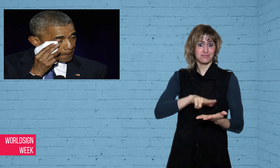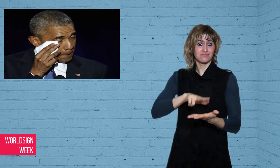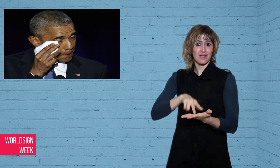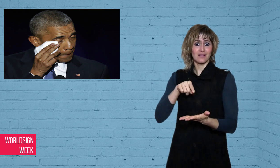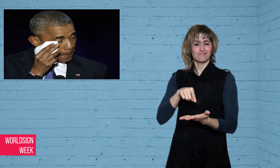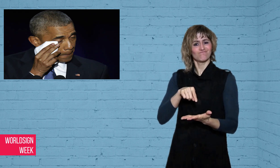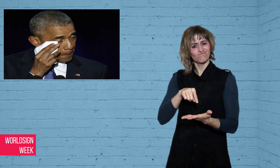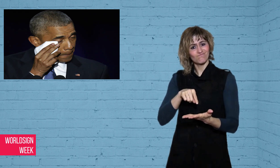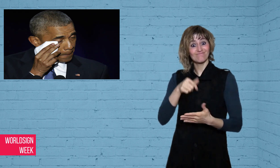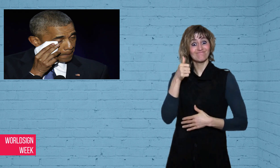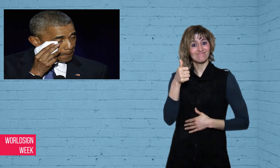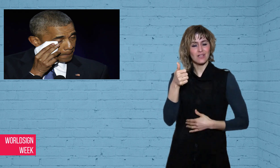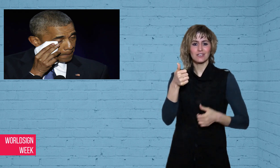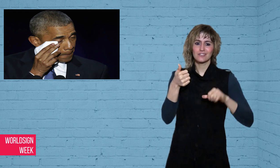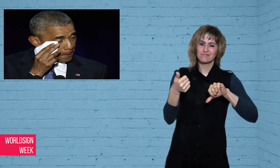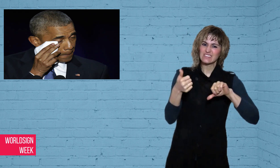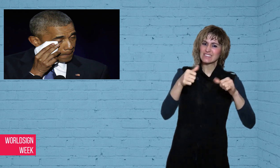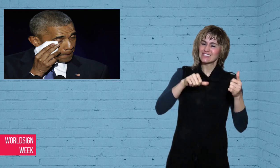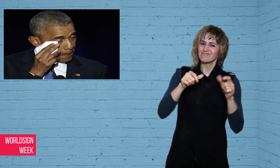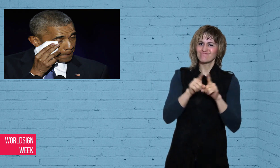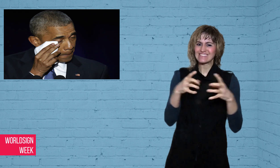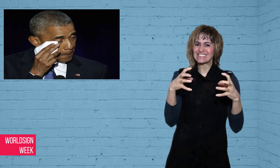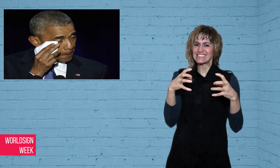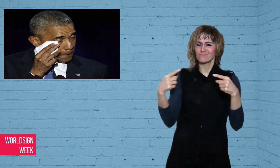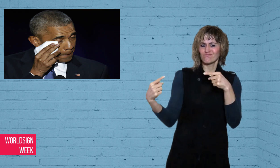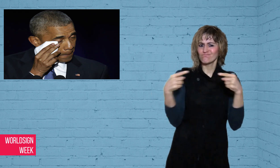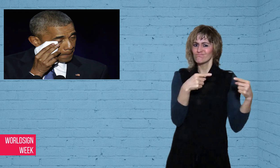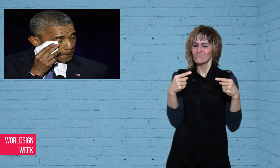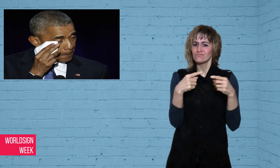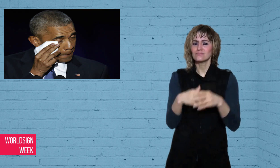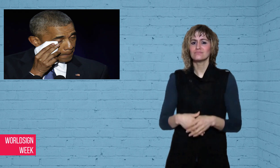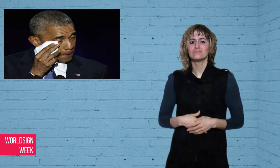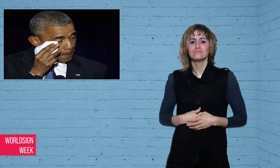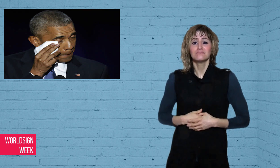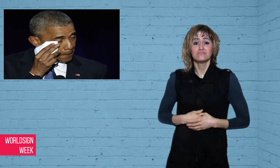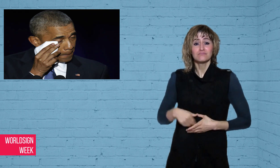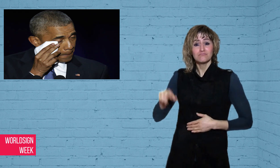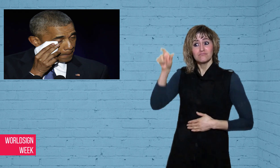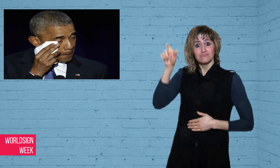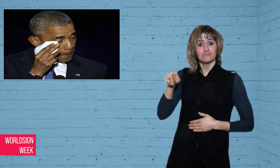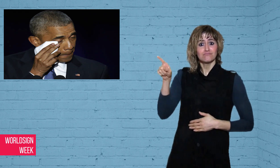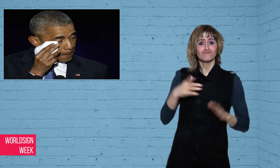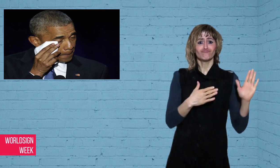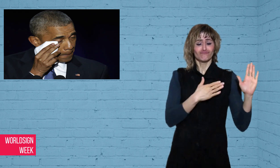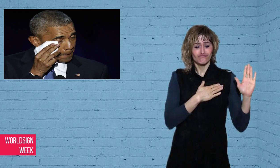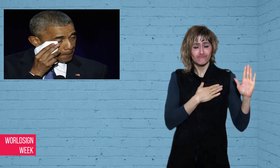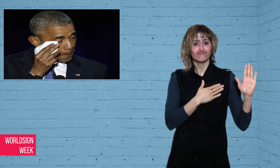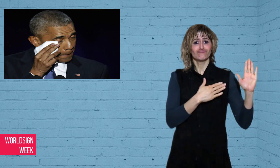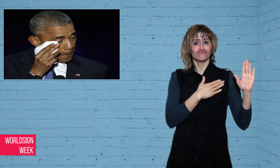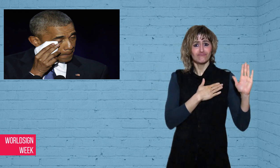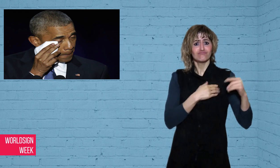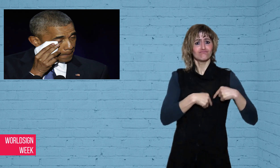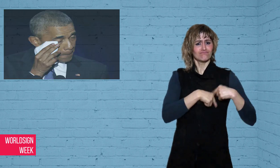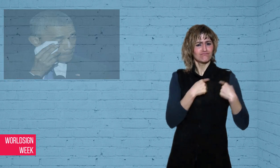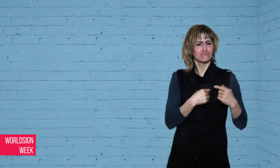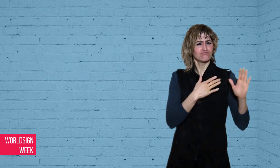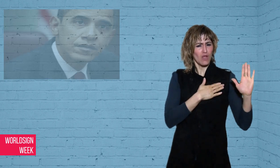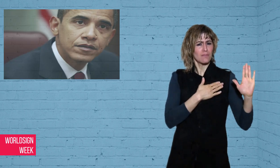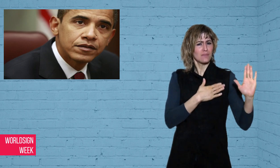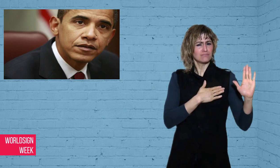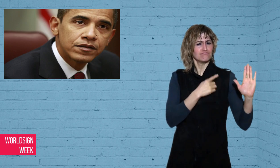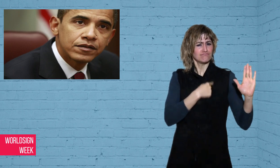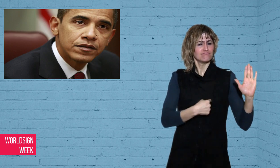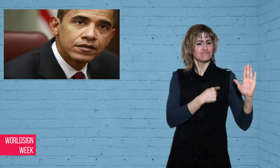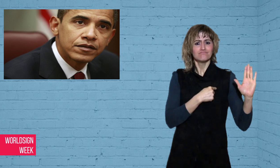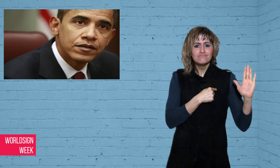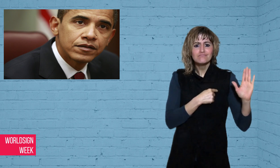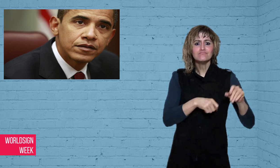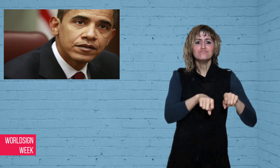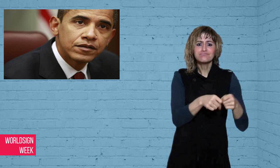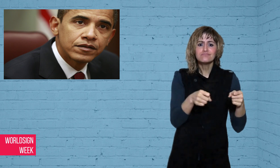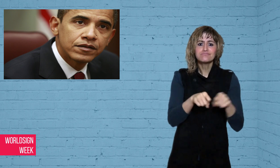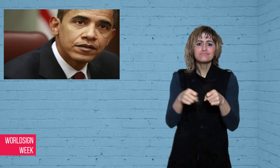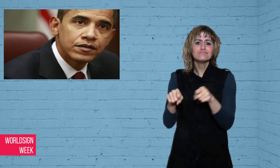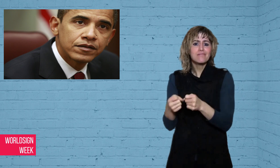promises not to raise taxes on the middle